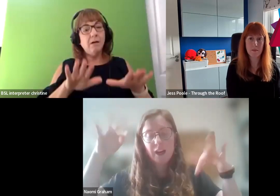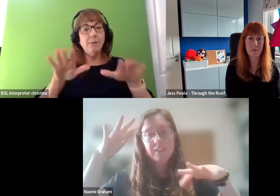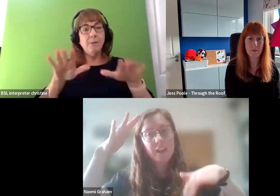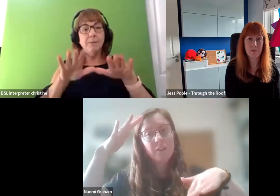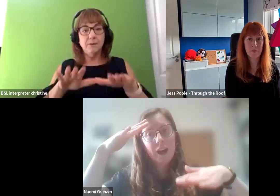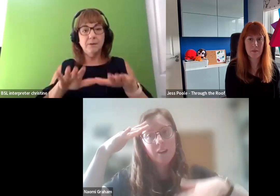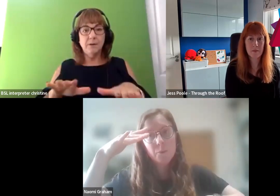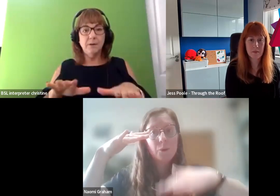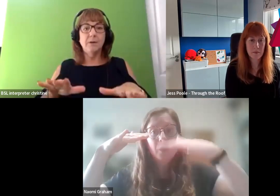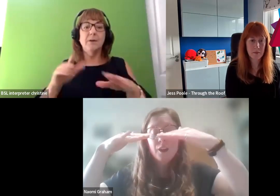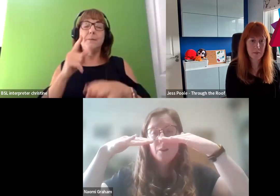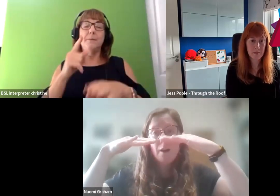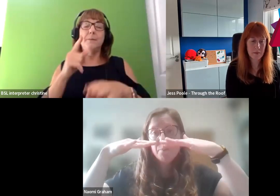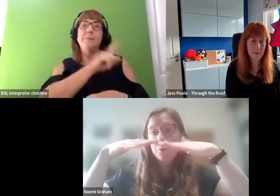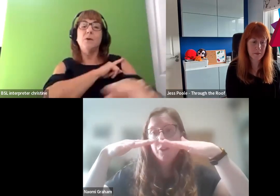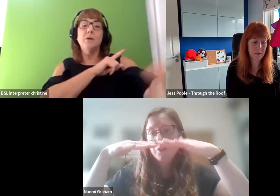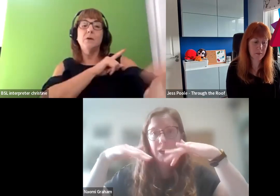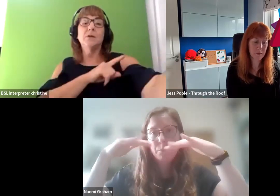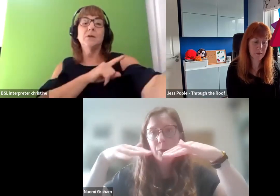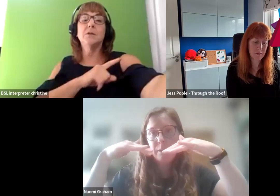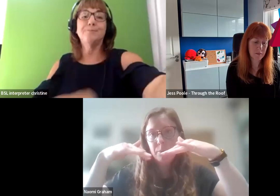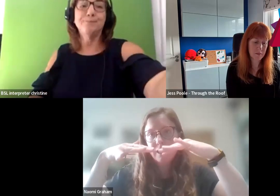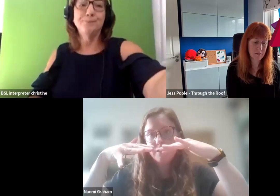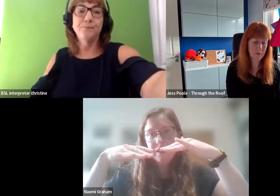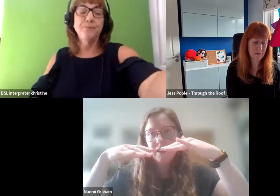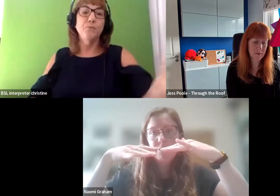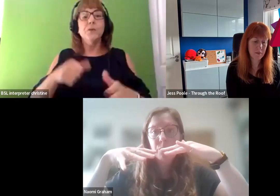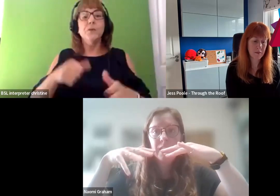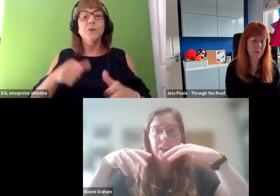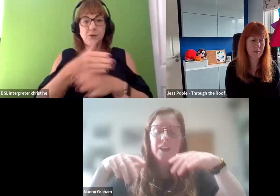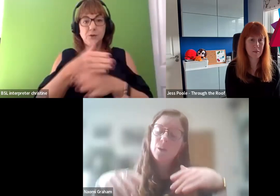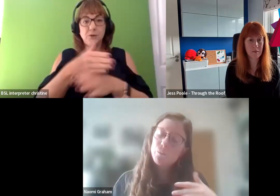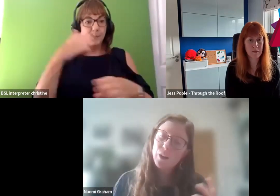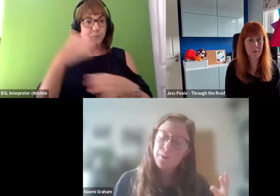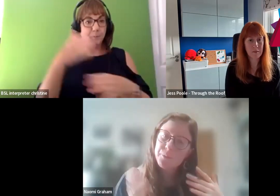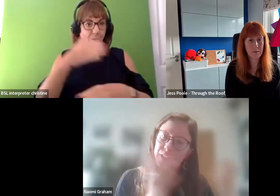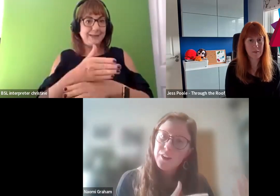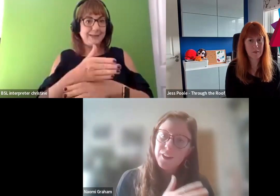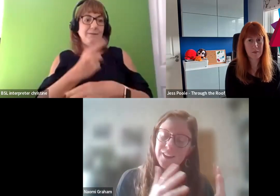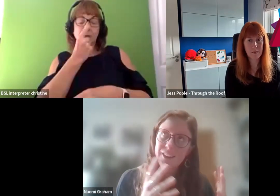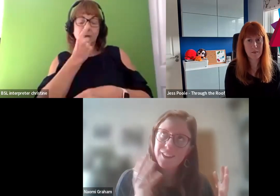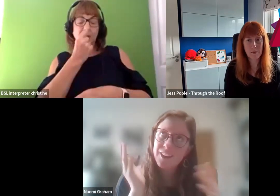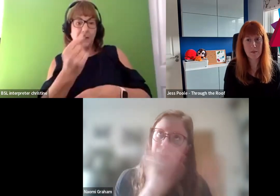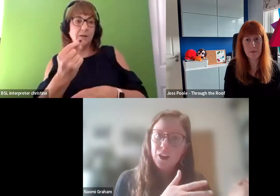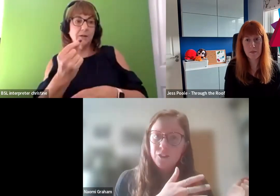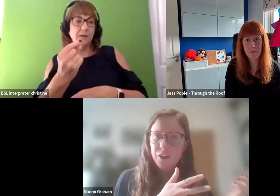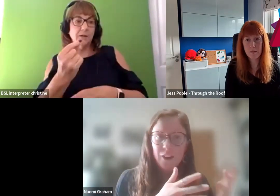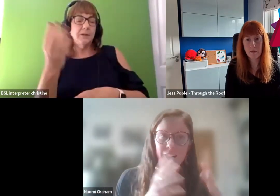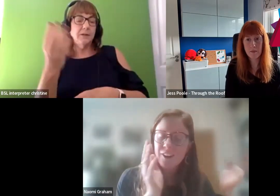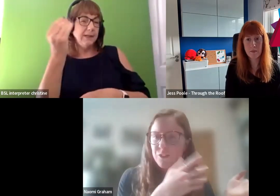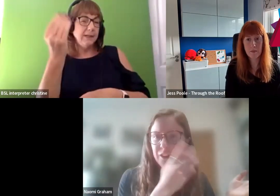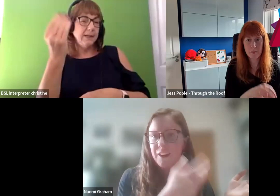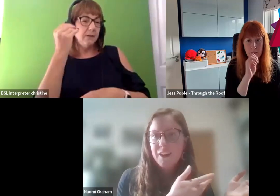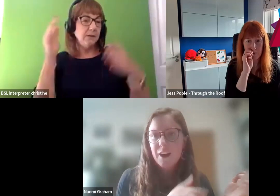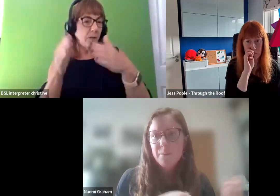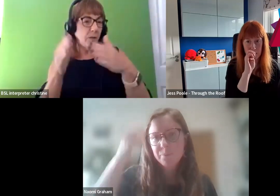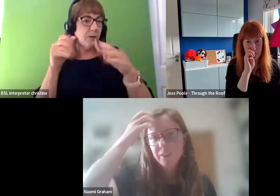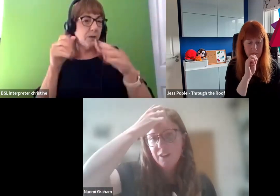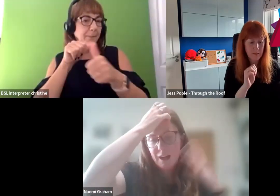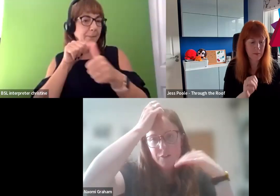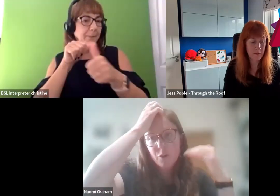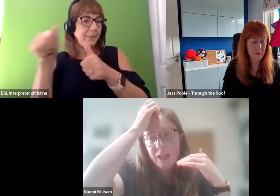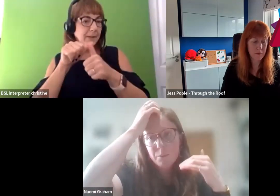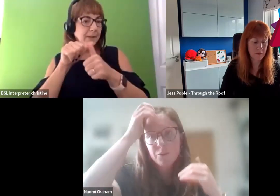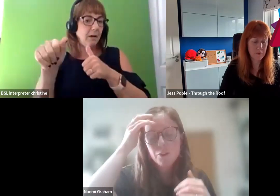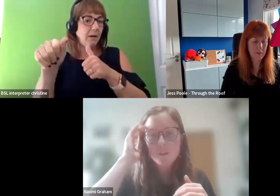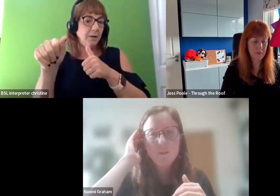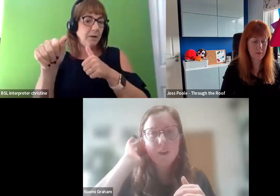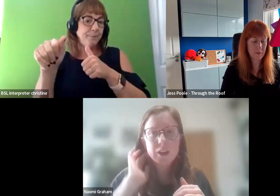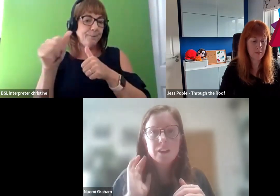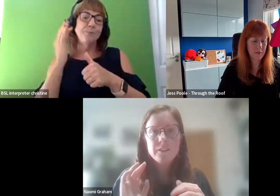overactive and more just more able to listen if we're like under aroused and not able to focus,